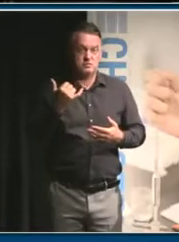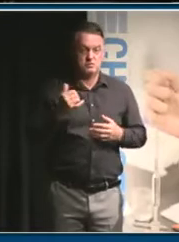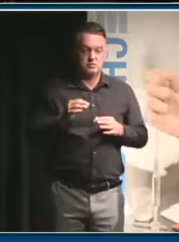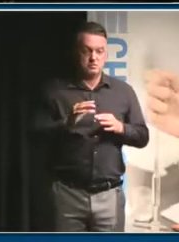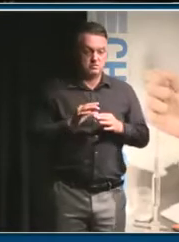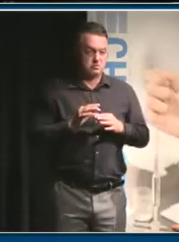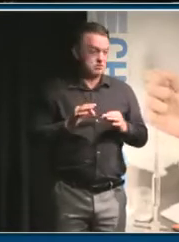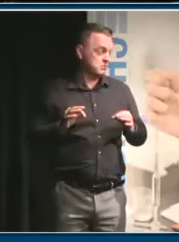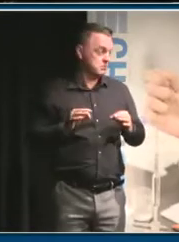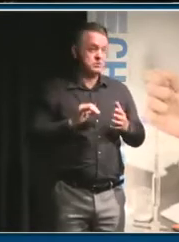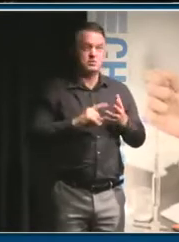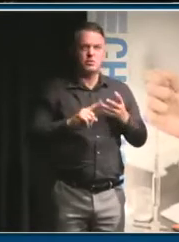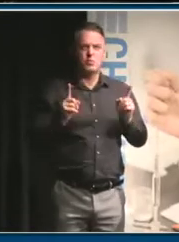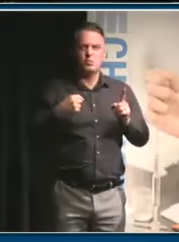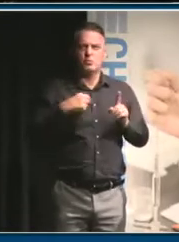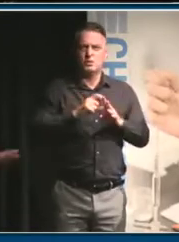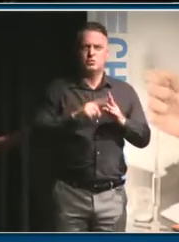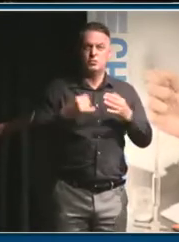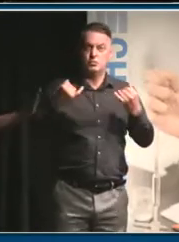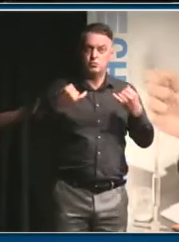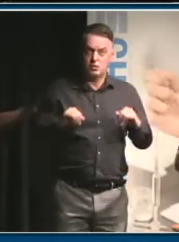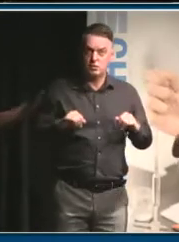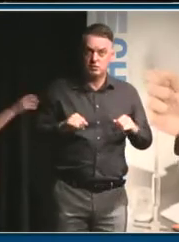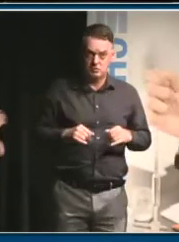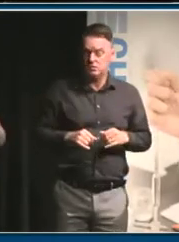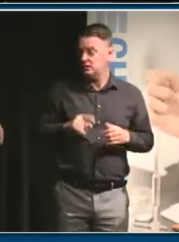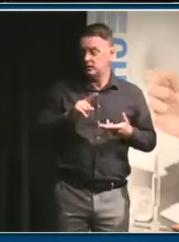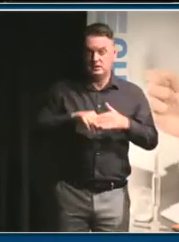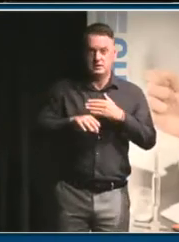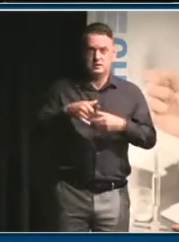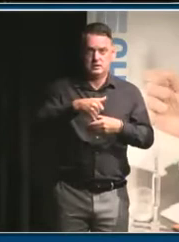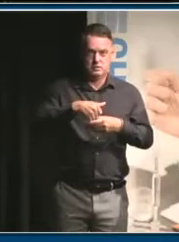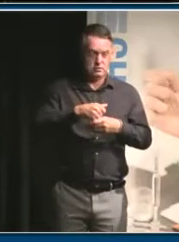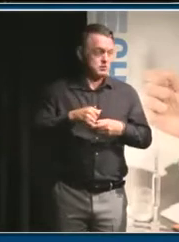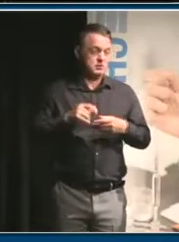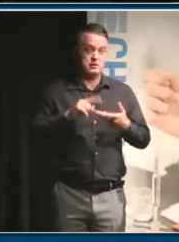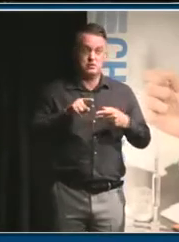So what are we doing wrong in chemistry that all we are is usually represented as the problem.